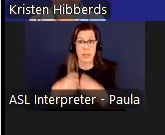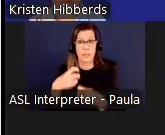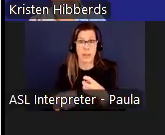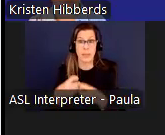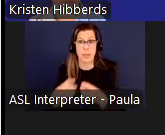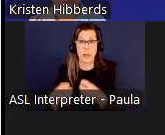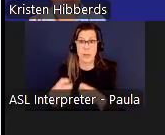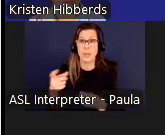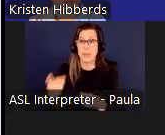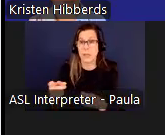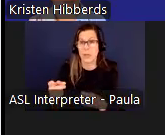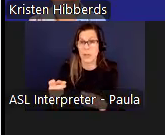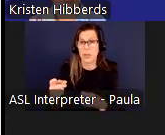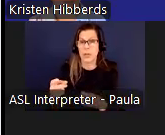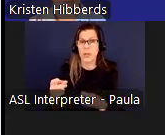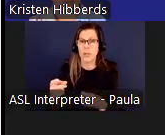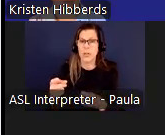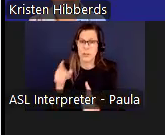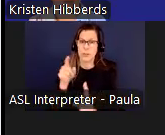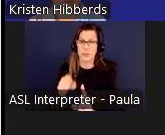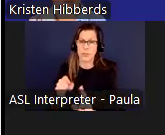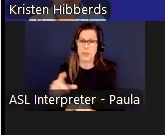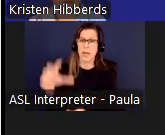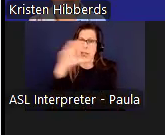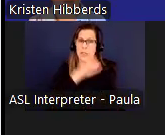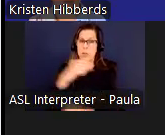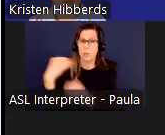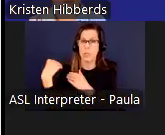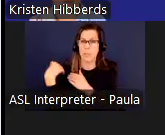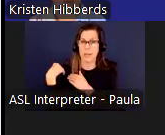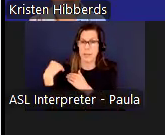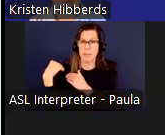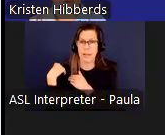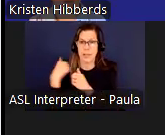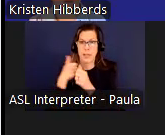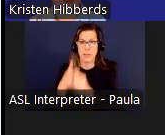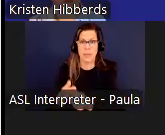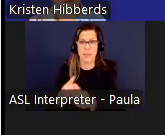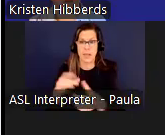you're talking about an assumed responsibility just based off of a relationship alone.